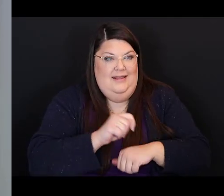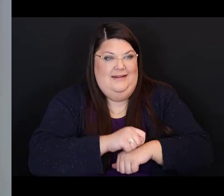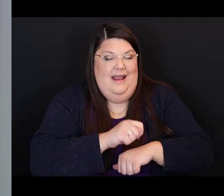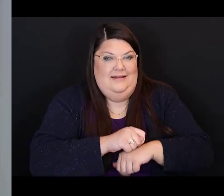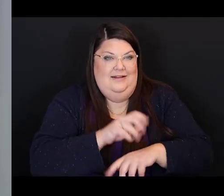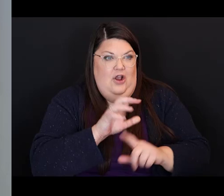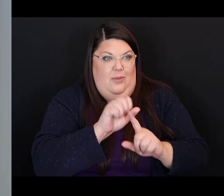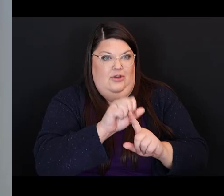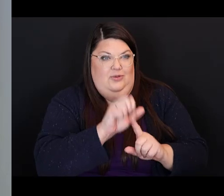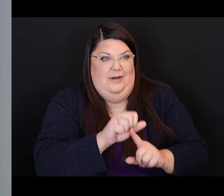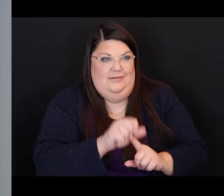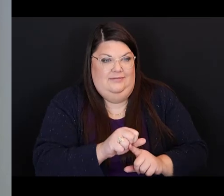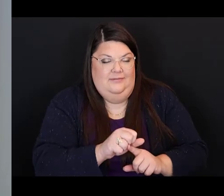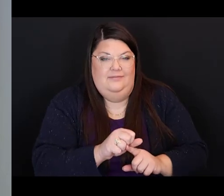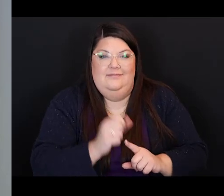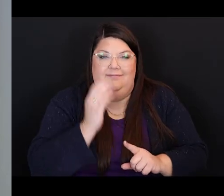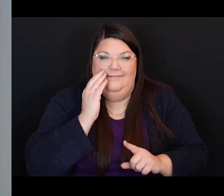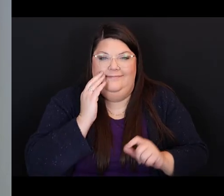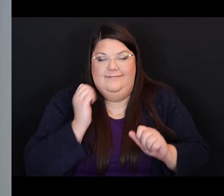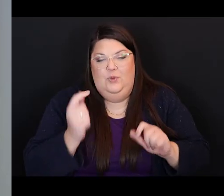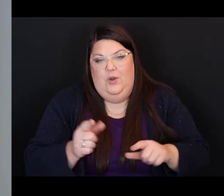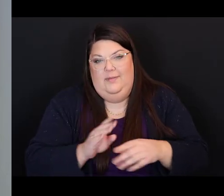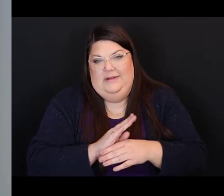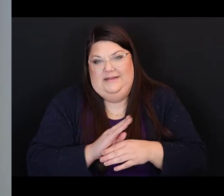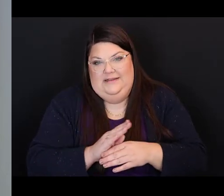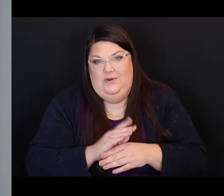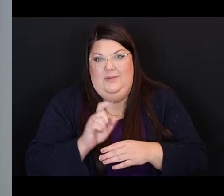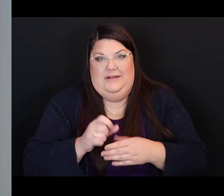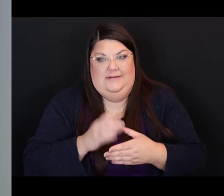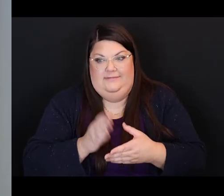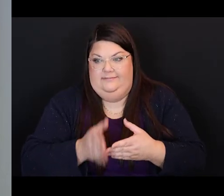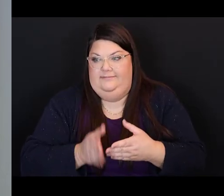know everybody's super busy, and we've got to get all the things done that we have to get